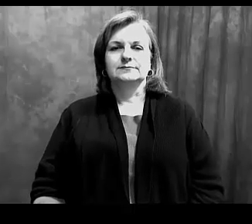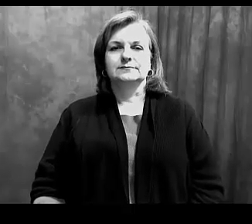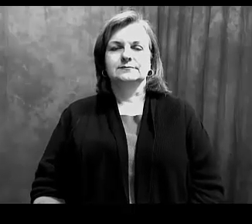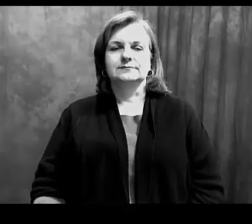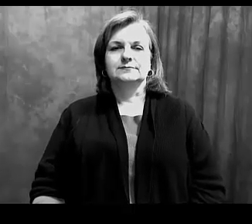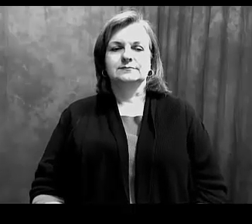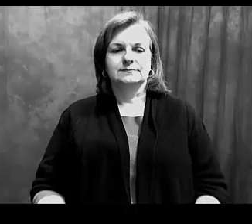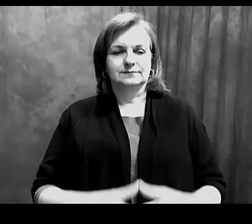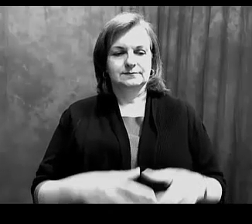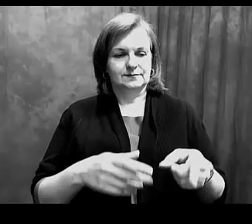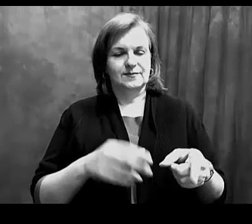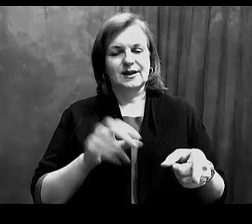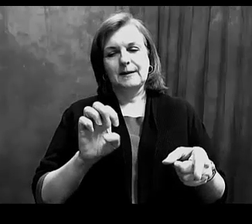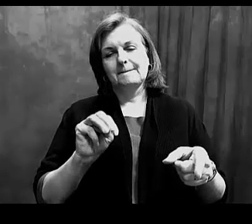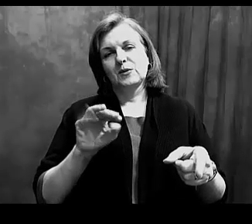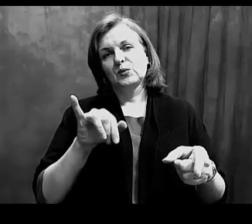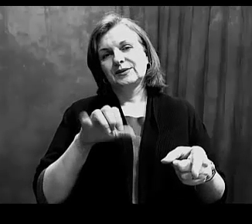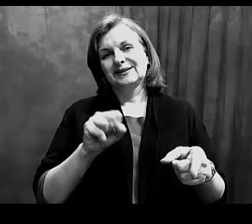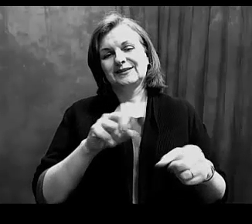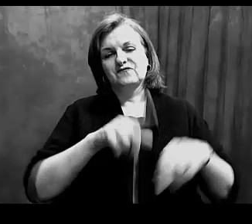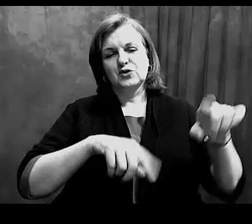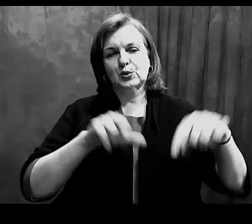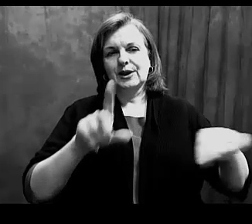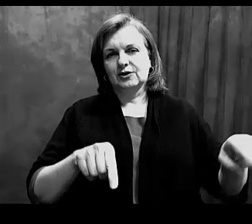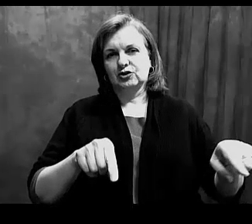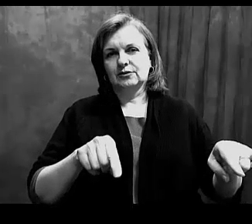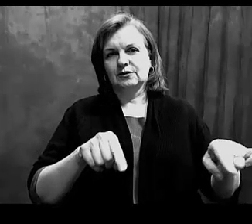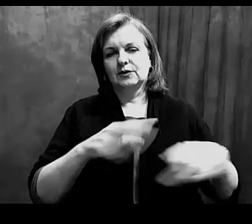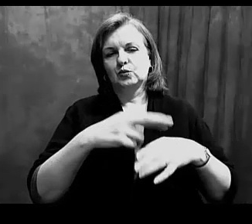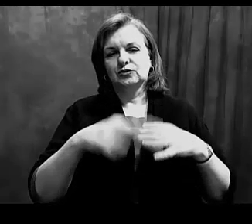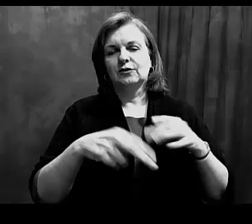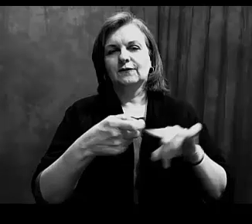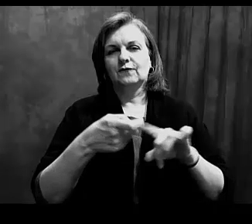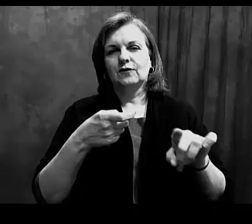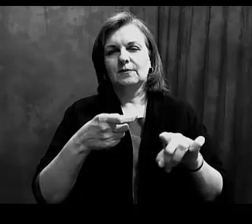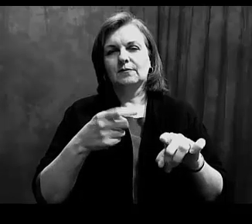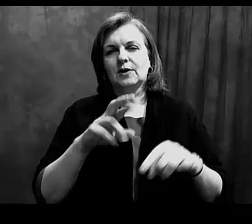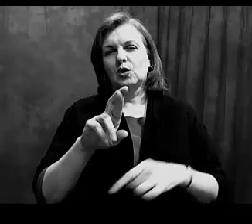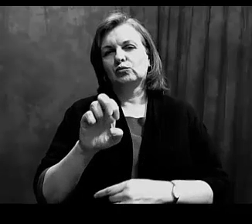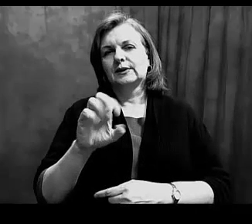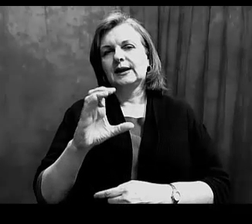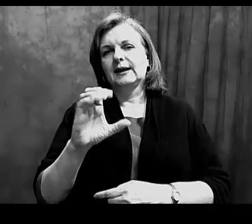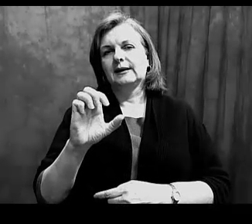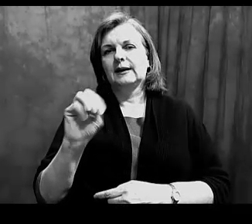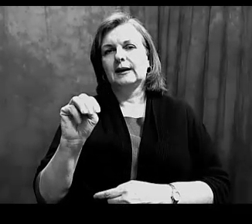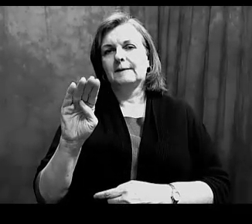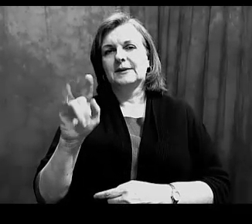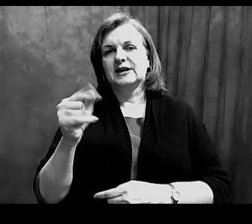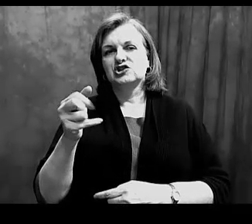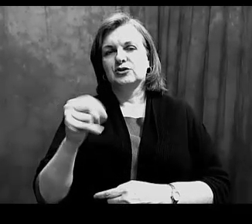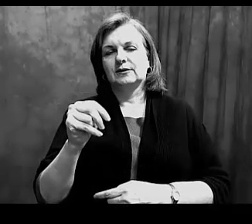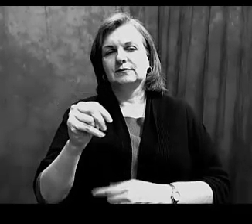this variation that we talked about in meiosis comes from recombination